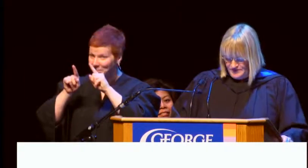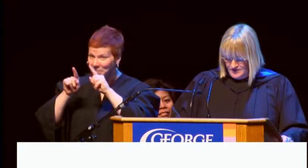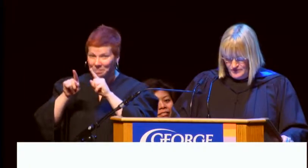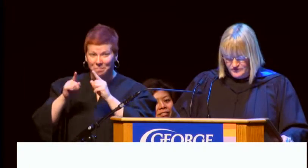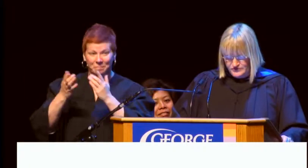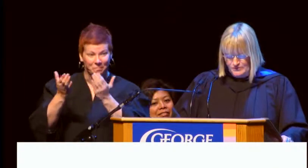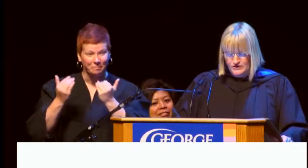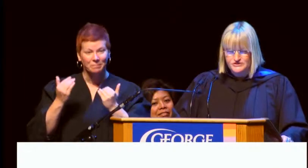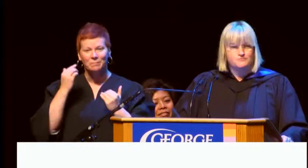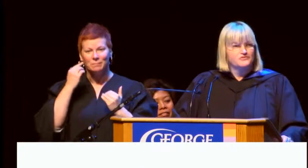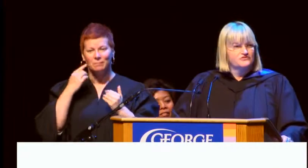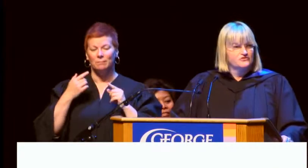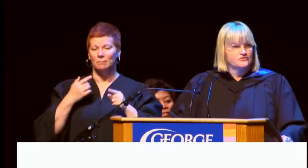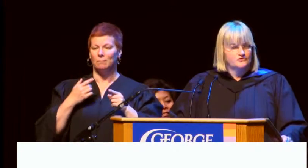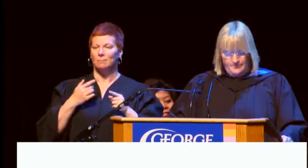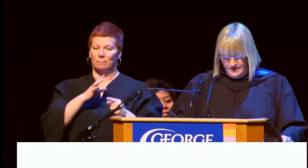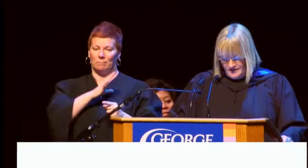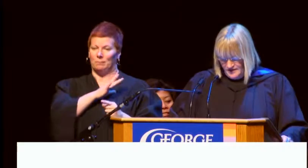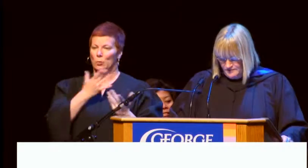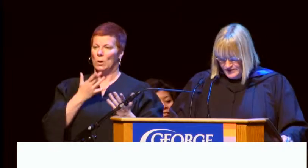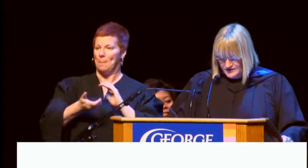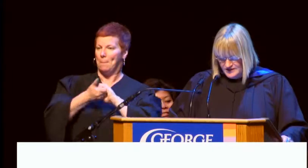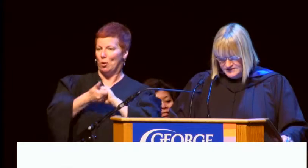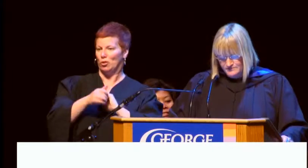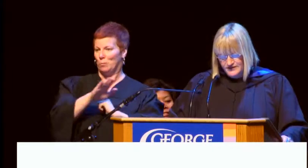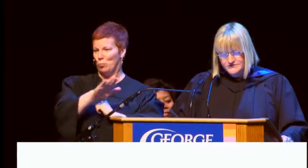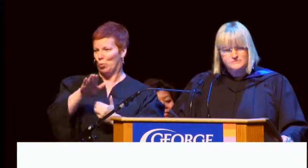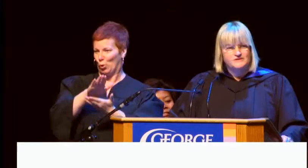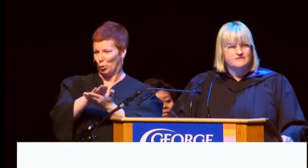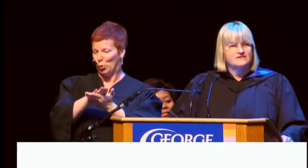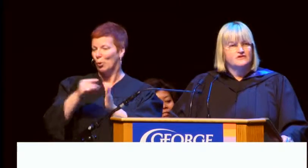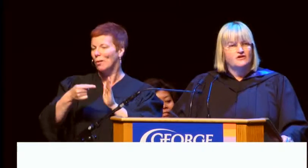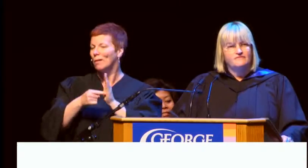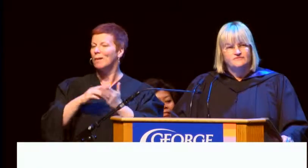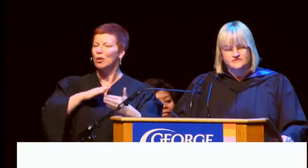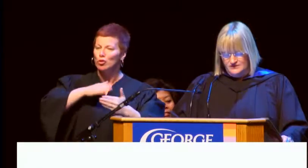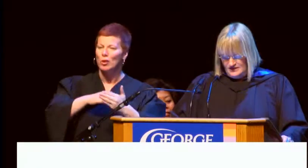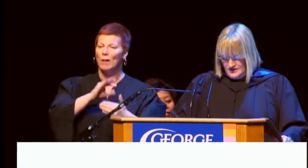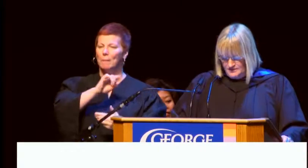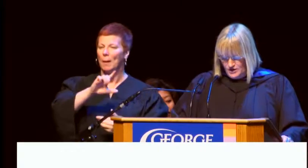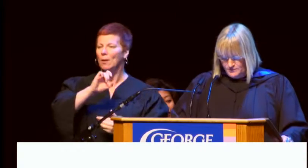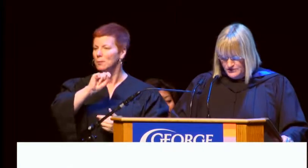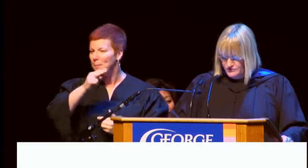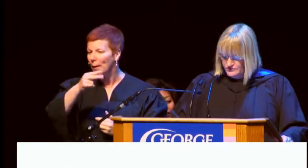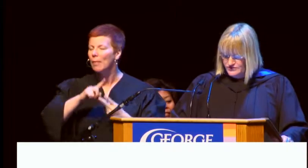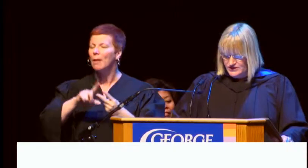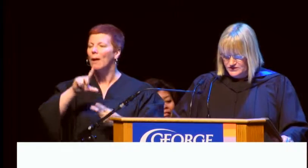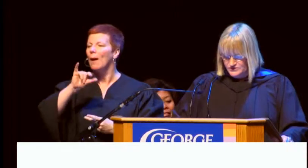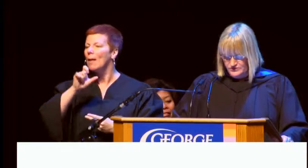WE HAVE A GREAT PARTNERSHIP WITH THE GEORGE BROWN CHEF SCHOOL, BRINGING THE LIKES OF MICHAEL SMITH, LYNN CRAWFORD AND MARK MCEWAN TO ENGAGE WITH YOU.